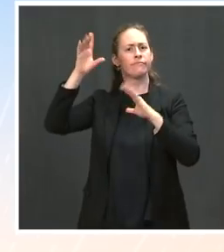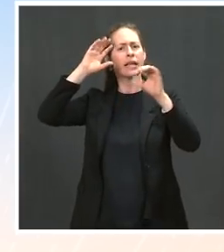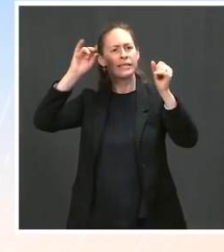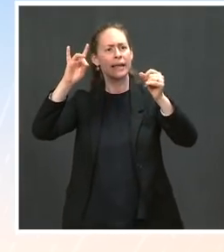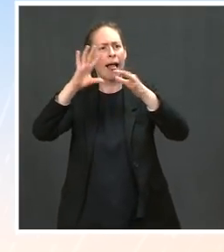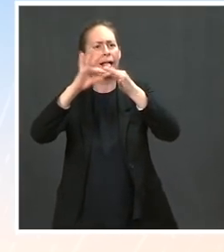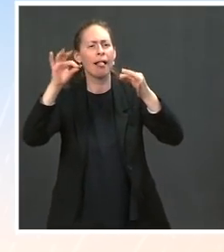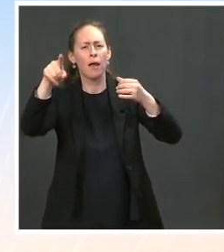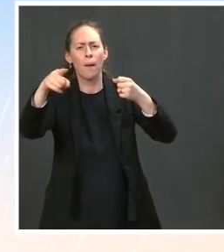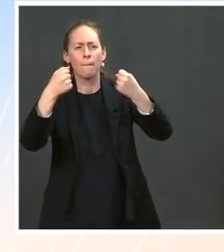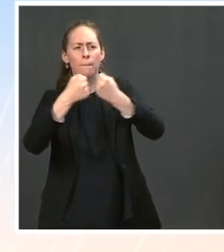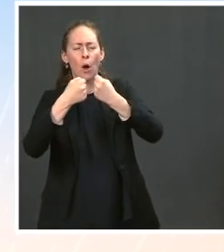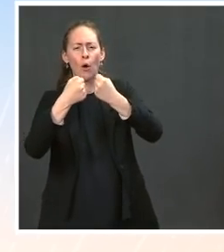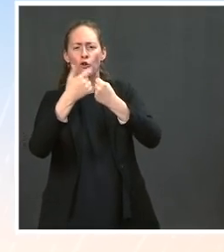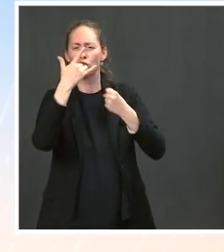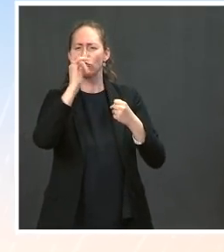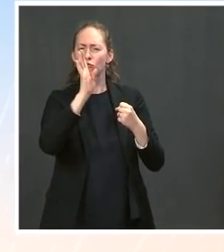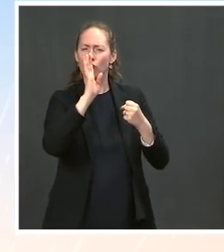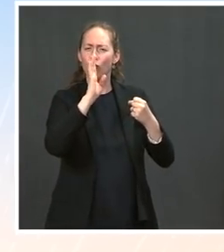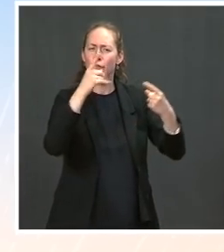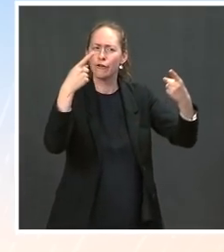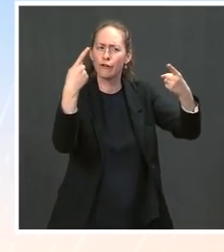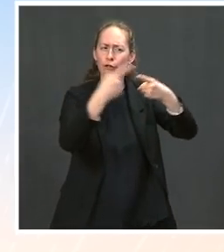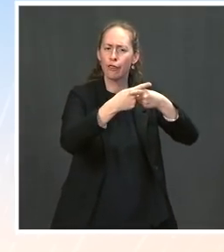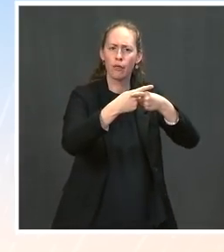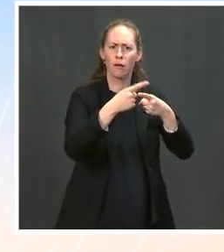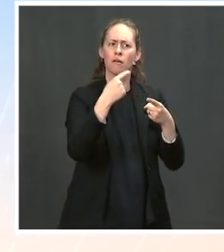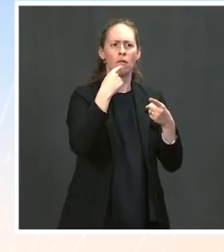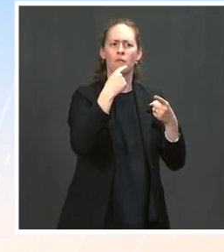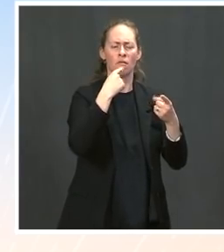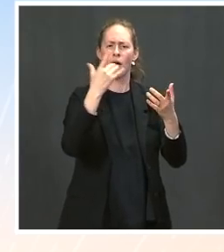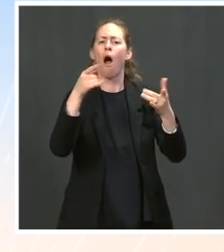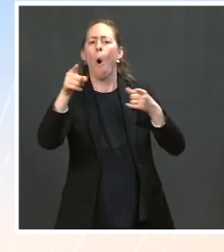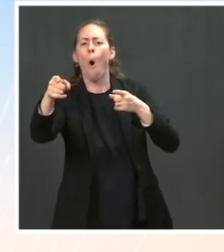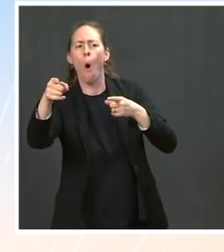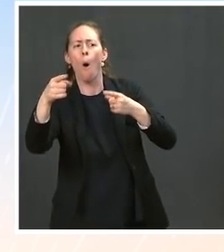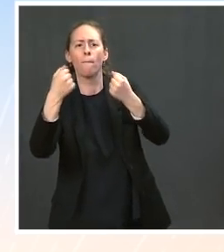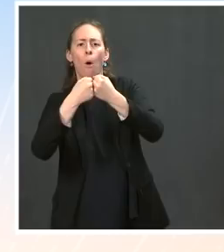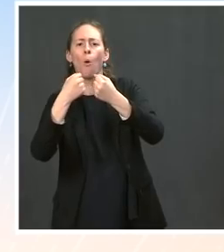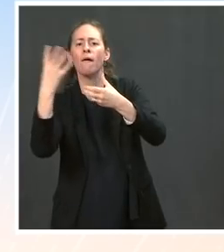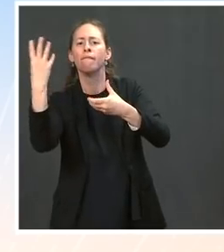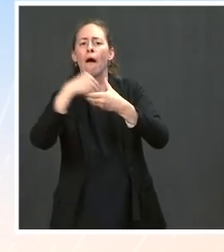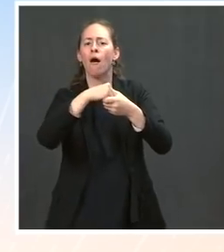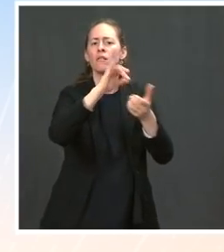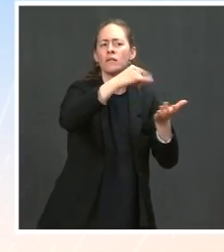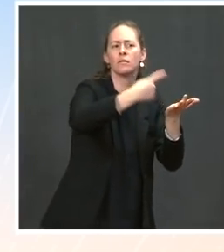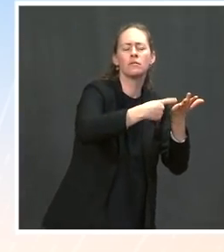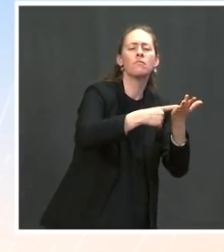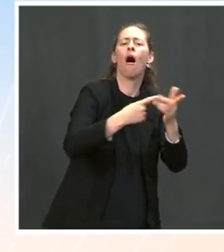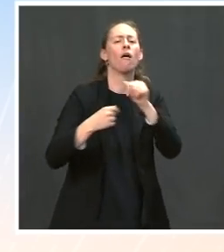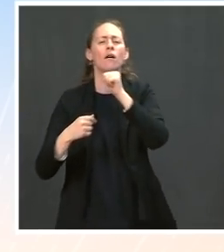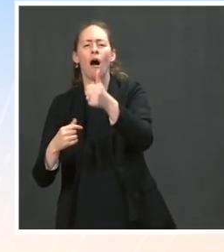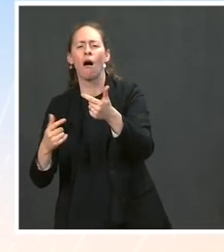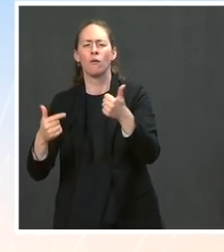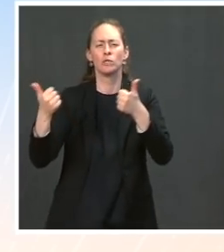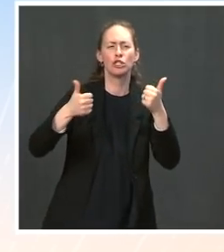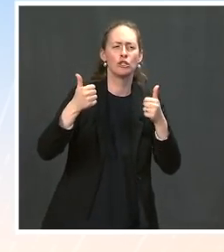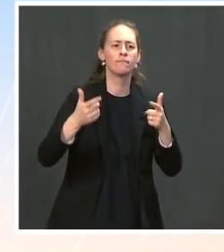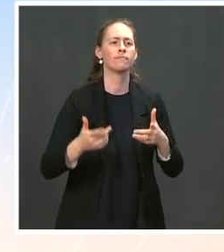previously saying the border was not a factor and then now saying that it is? Ms. Psaki: Well, let me walk you back a little bit to the last few months.